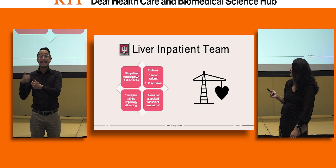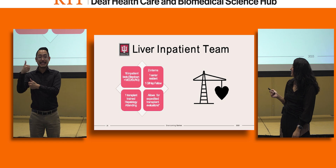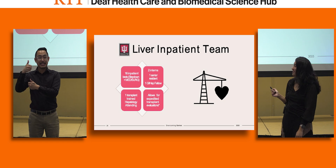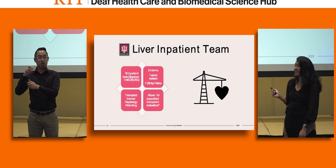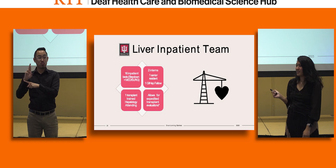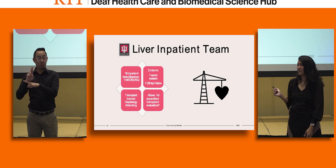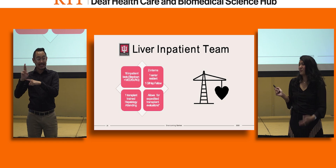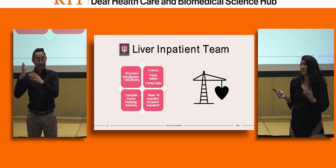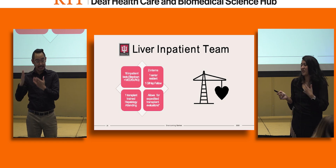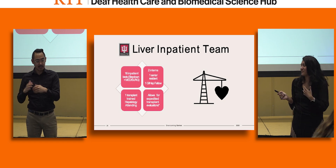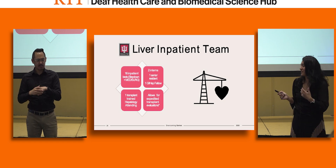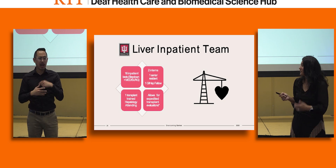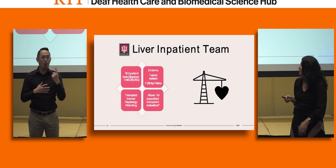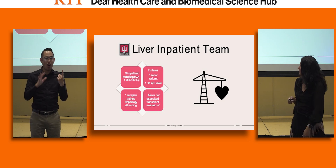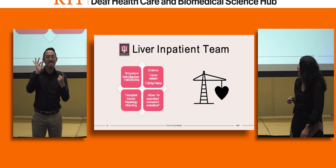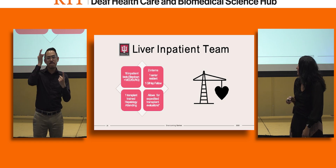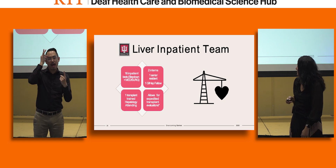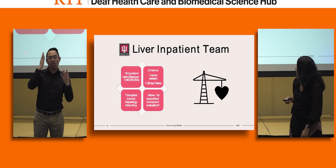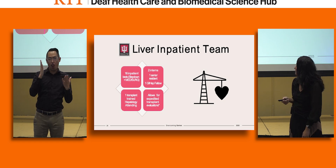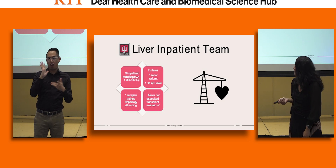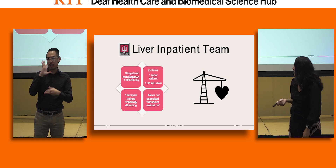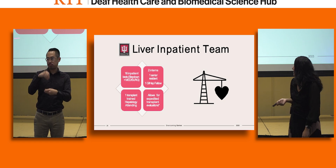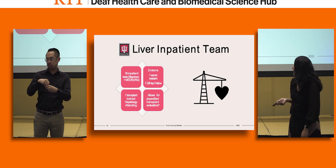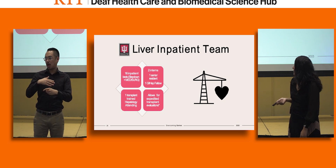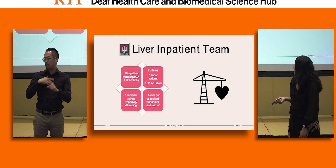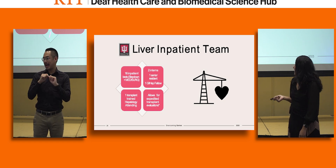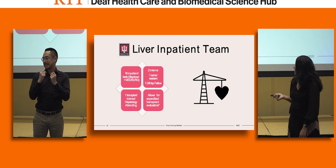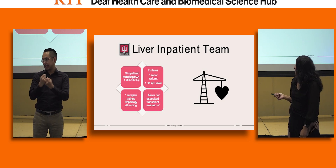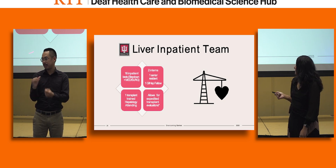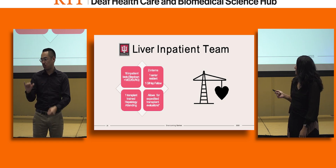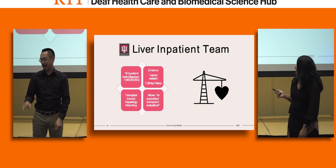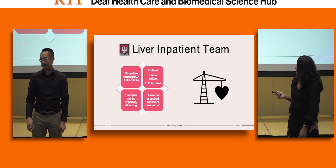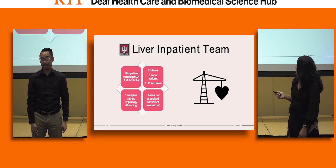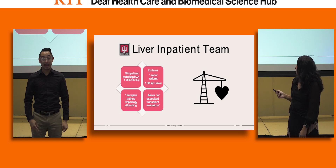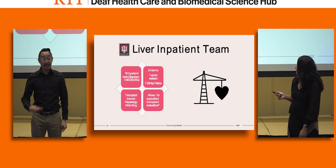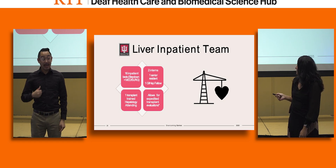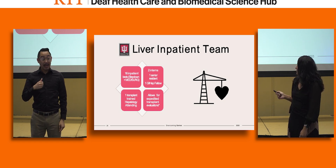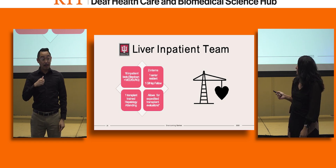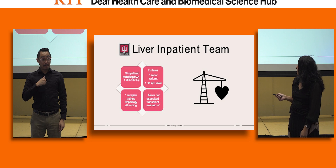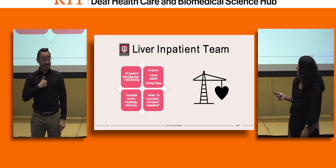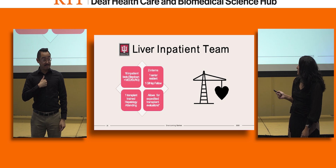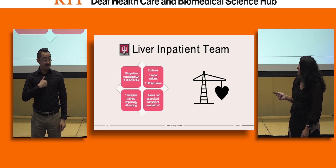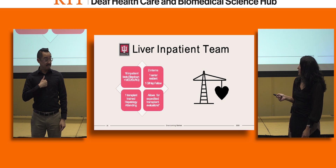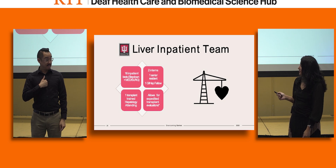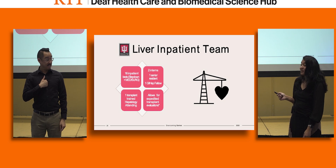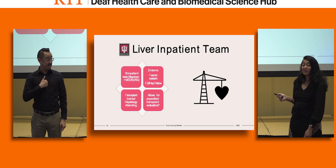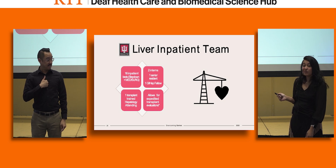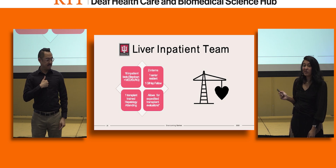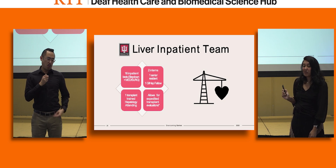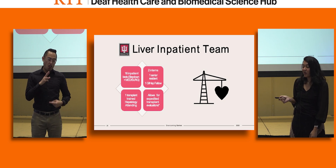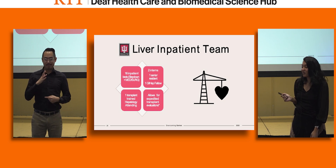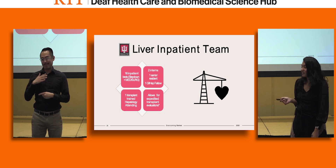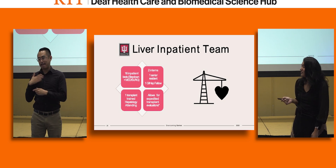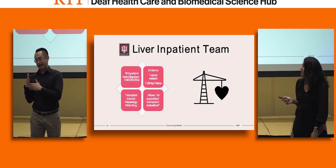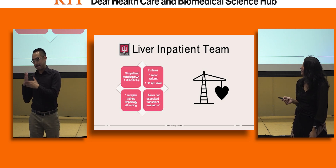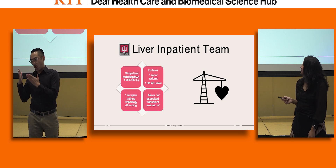and I have one of my fellows on that team. And so, I'm usually-- myself or one of my partners